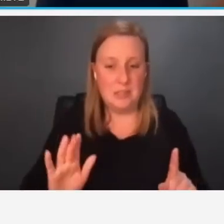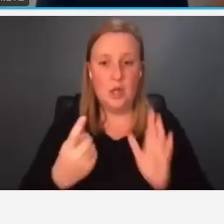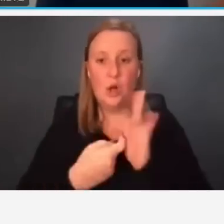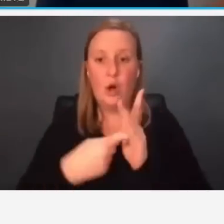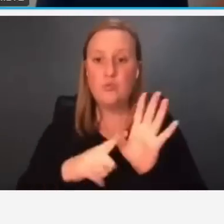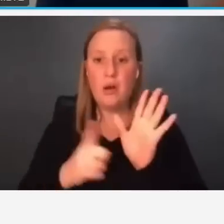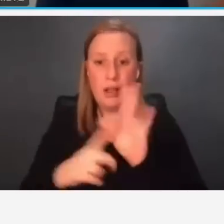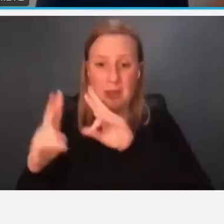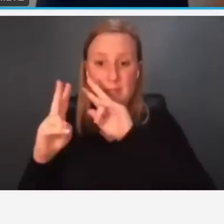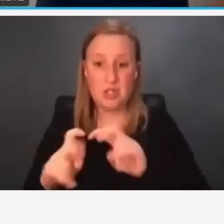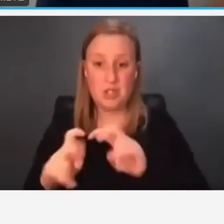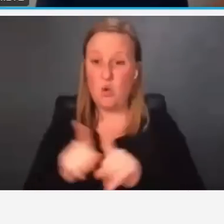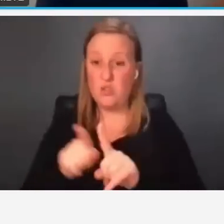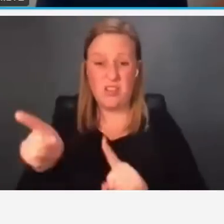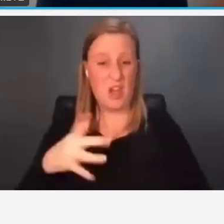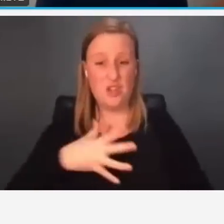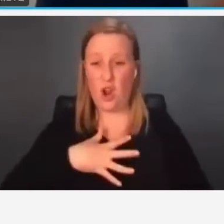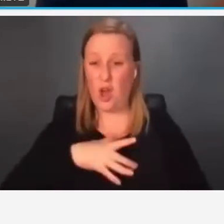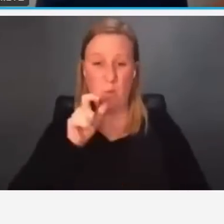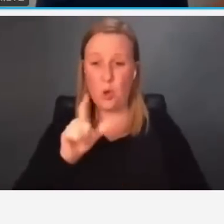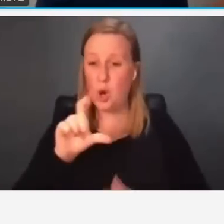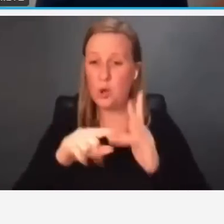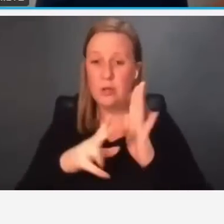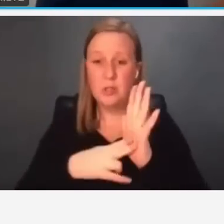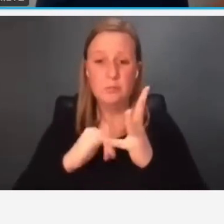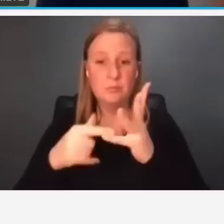term 'consumer' which I guess it was a trend over